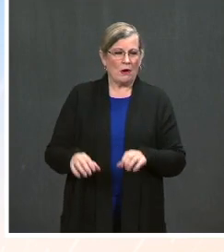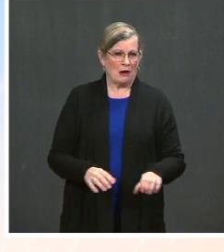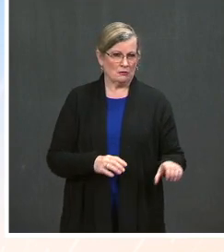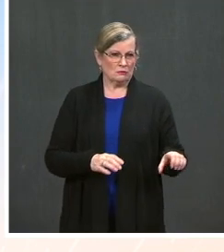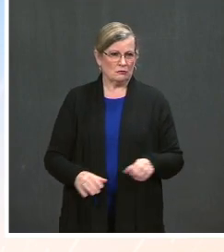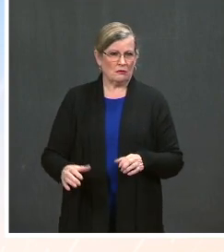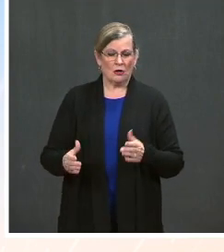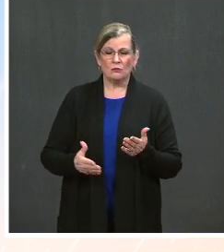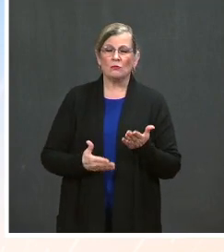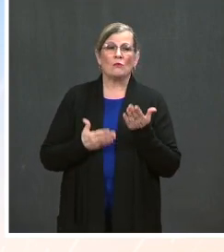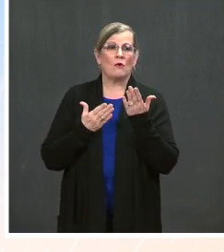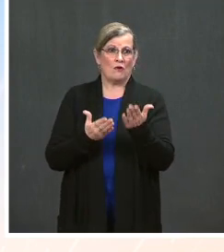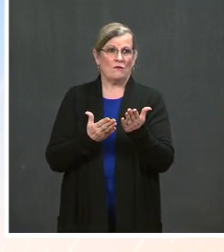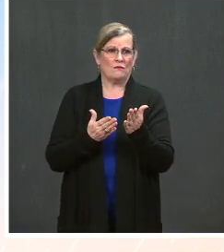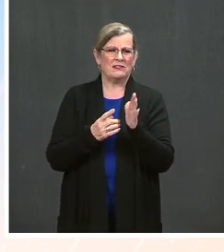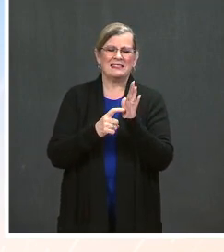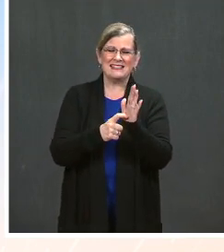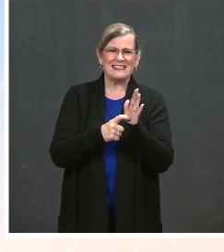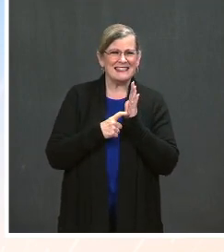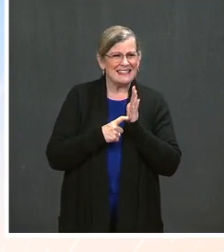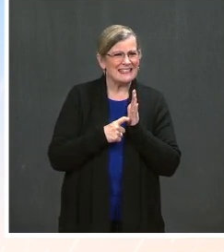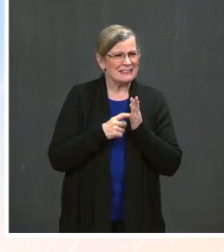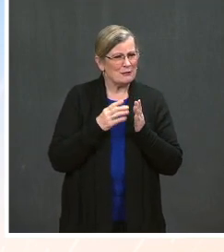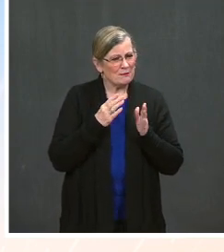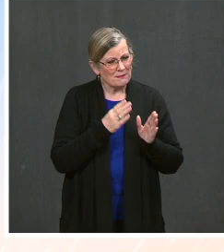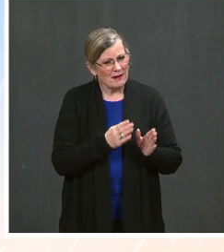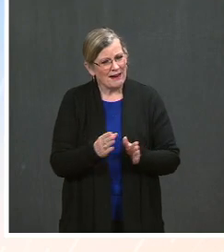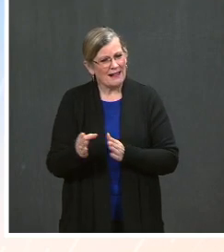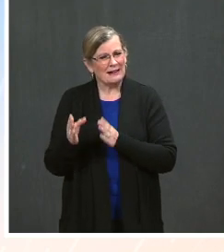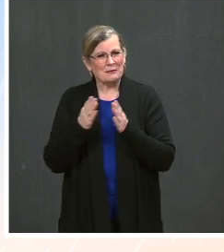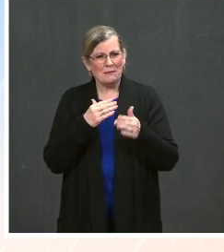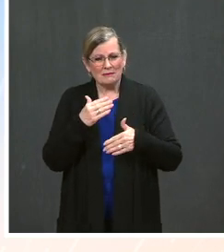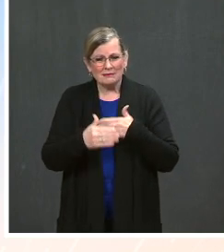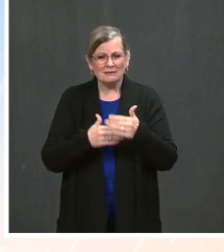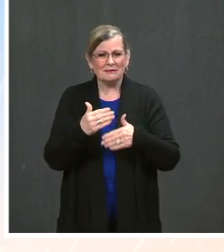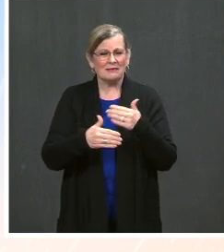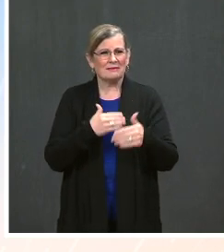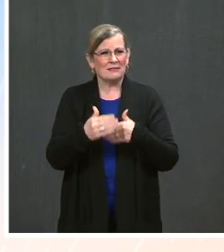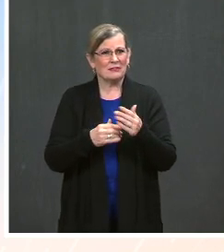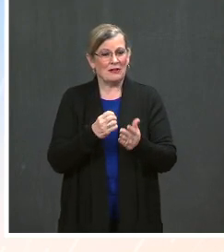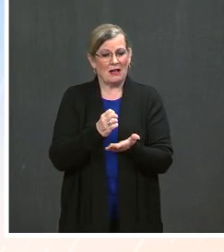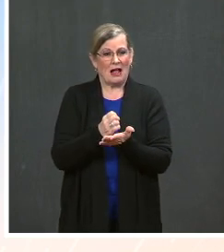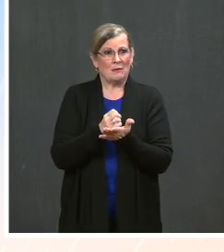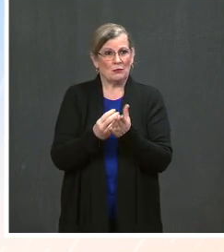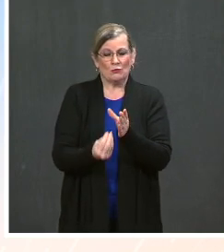towards sustainable economic growth that is robust, competitive, and inclusive. As a former mayor, as Jen mentioned --